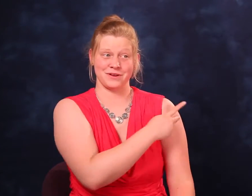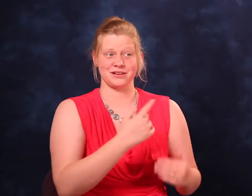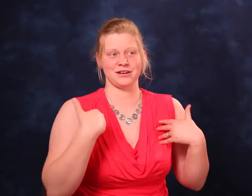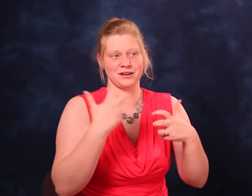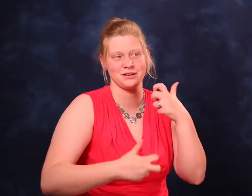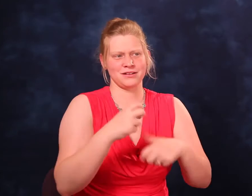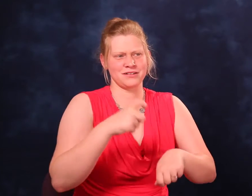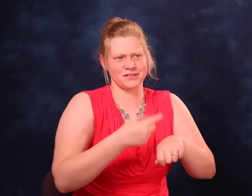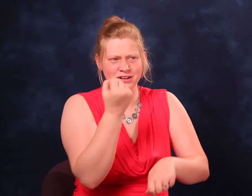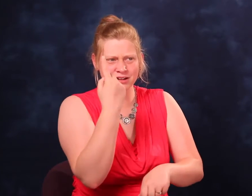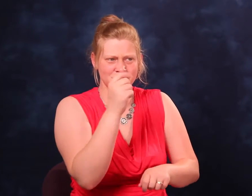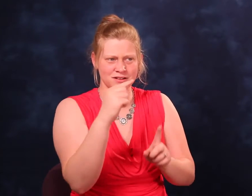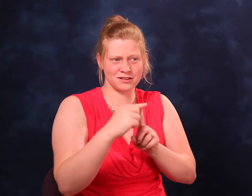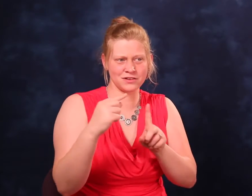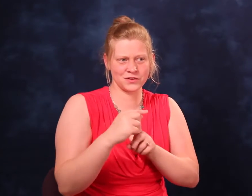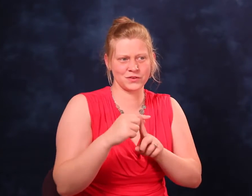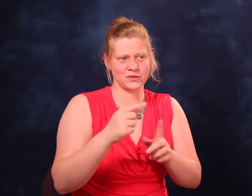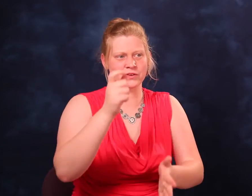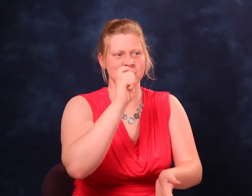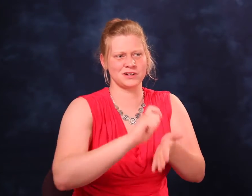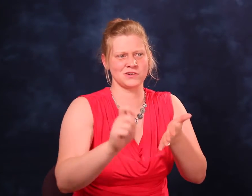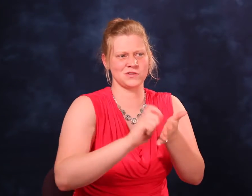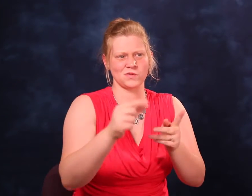If a patient has a difficult time understanding a word,